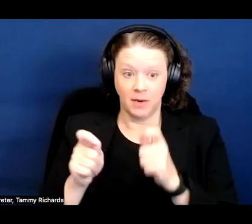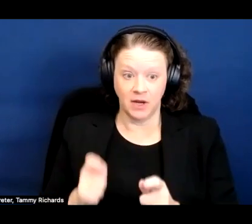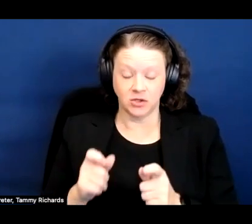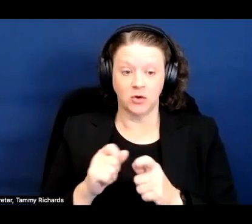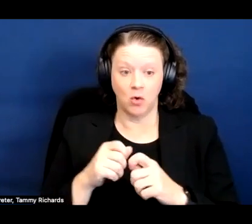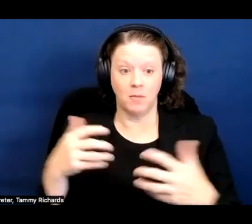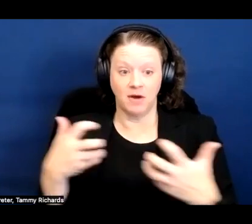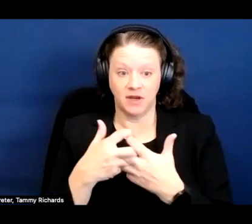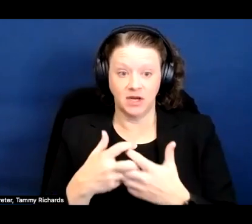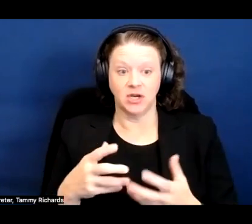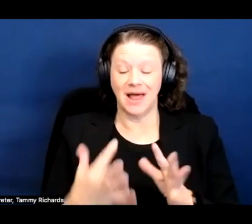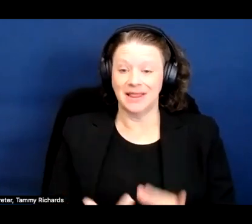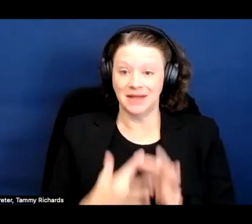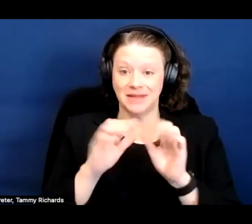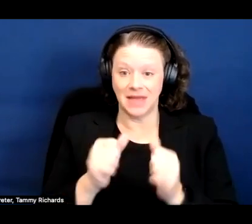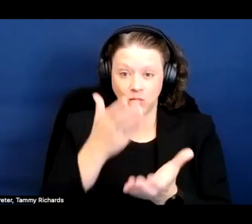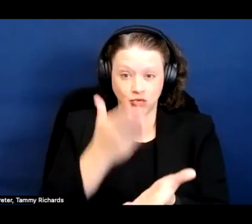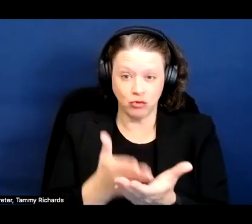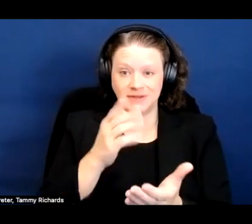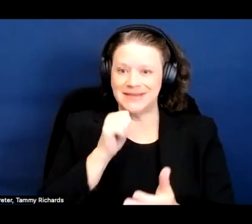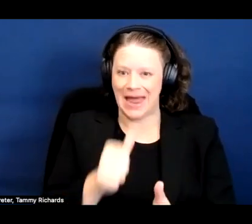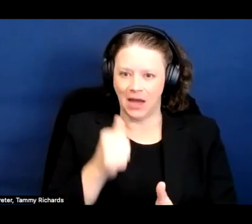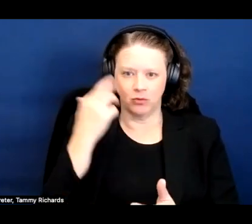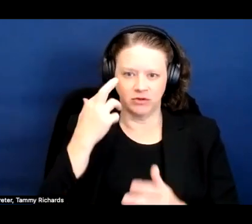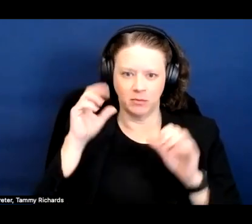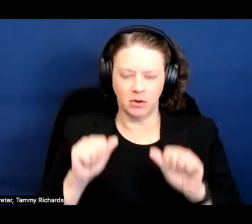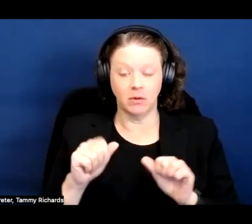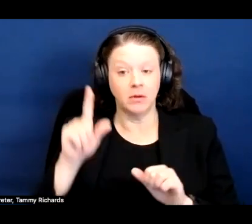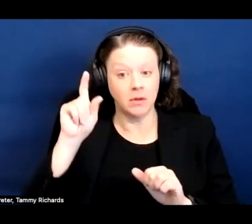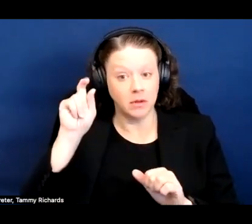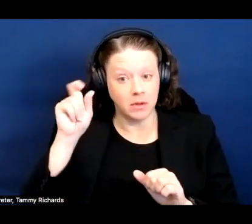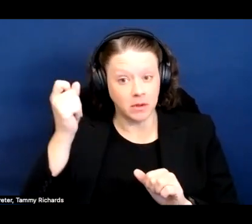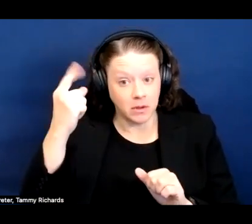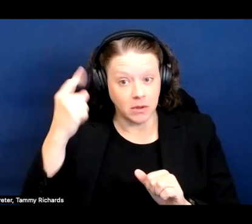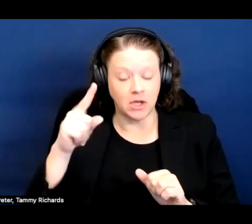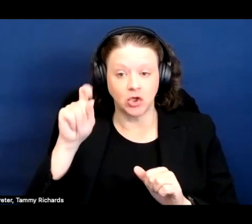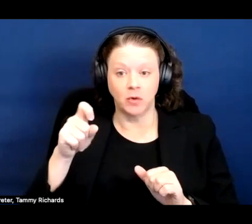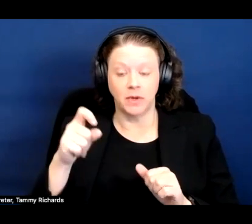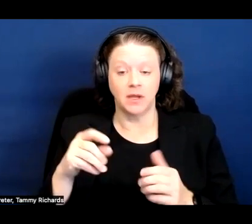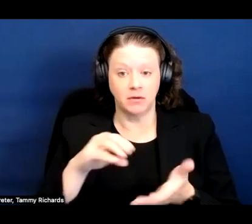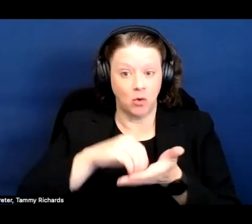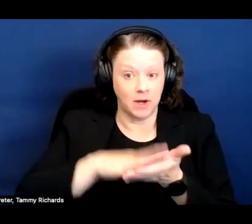And what that means is a tenant can't sue a landlord solely for failing to engage